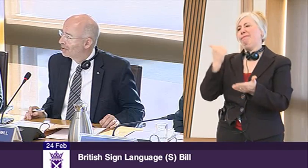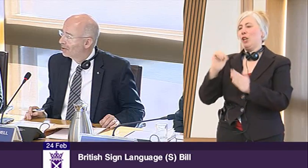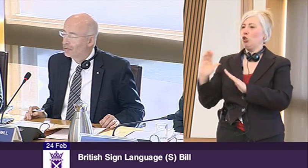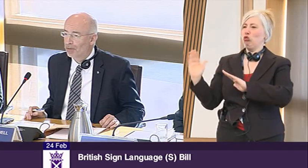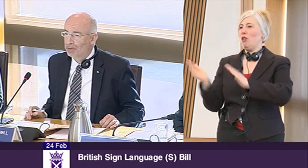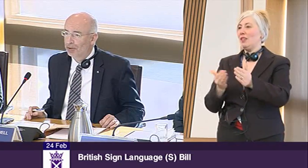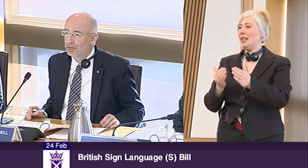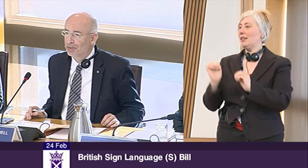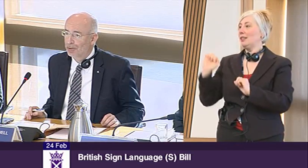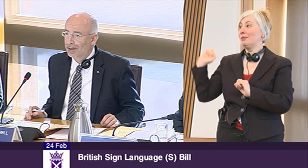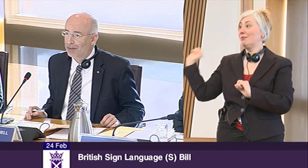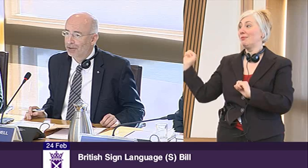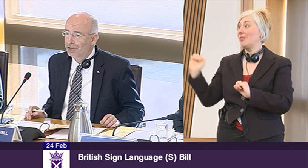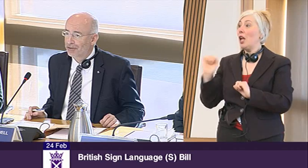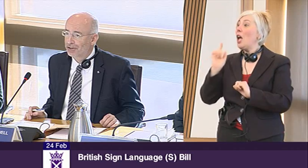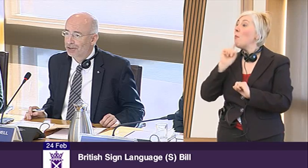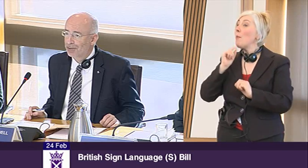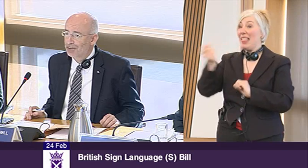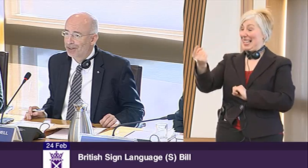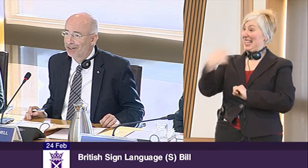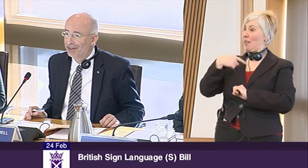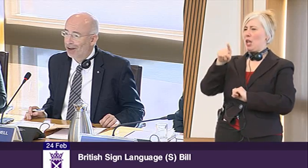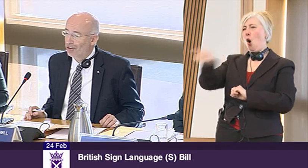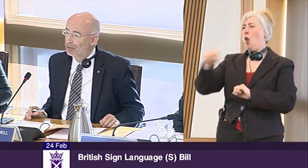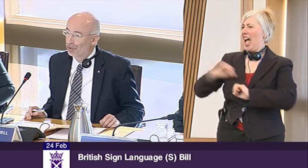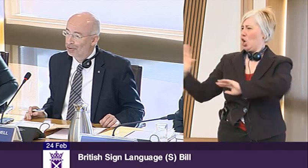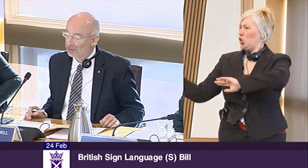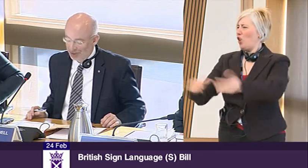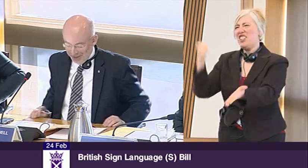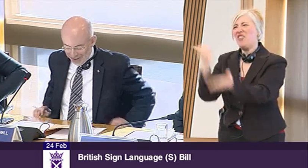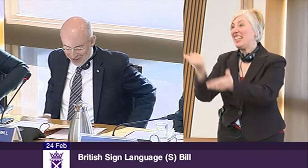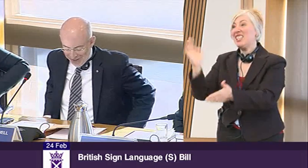is that, across the board, not many people come to me as an MSP to talk about exemplary